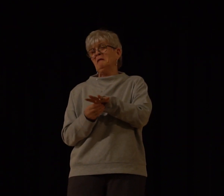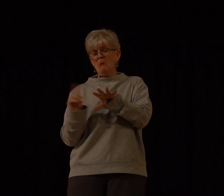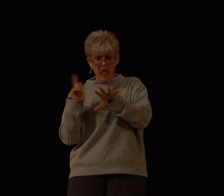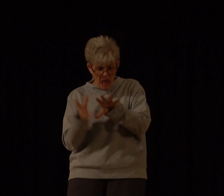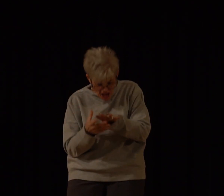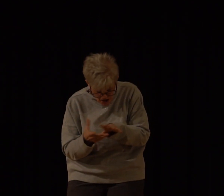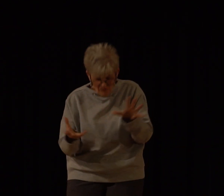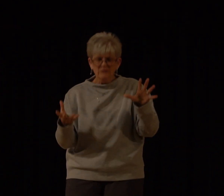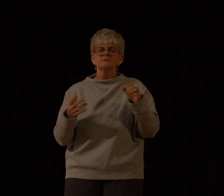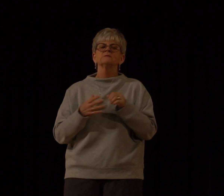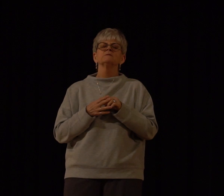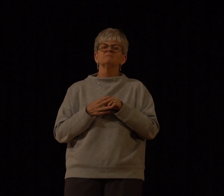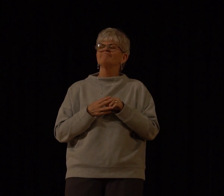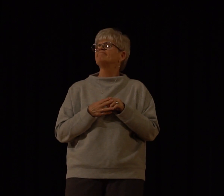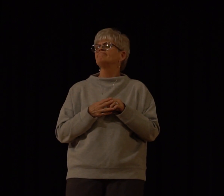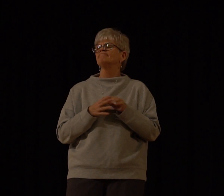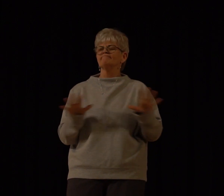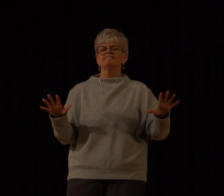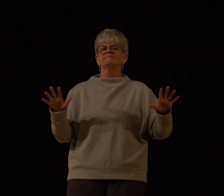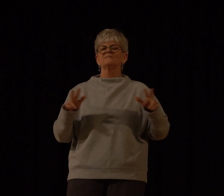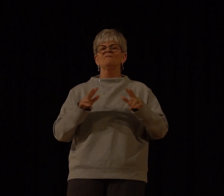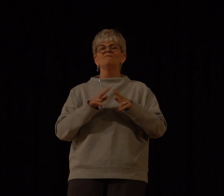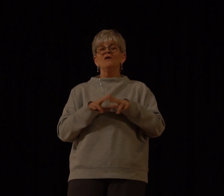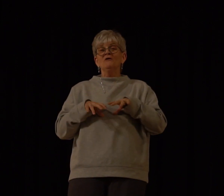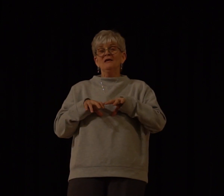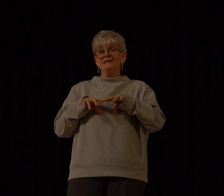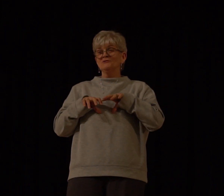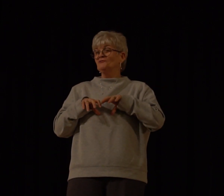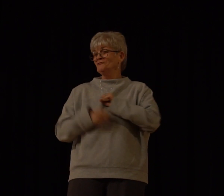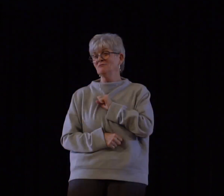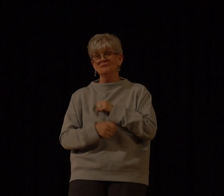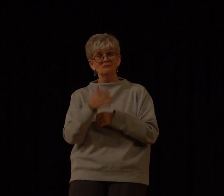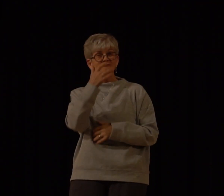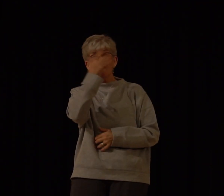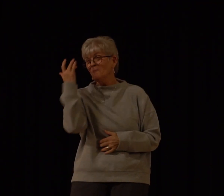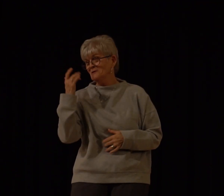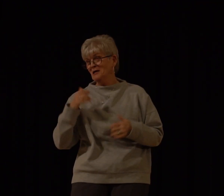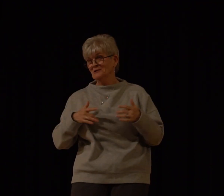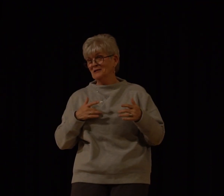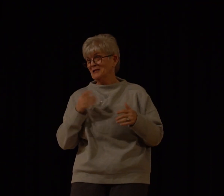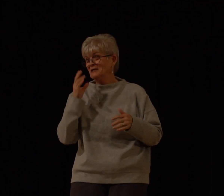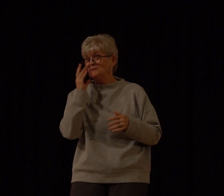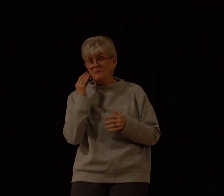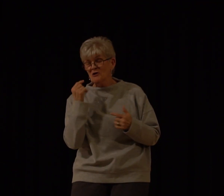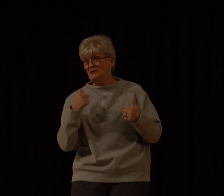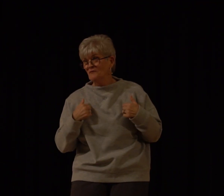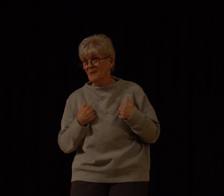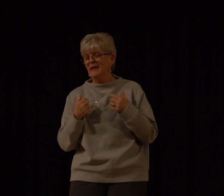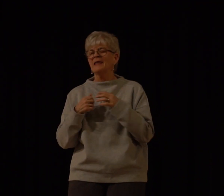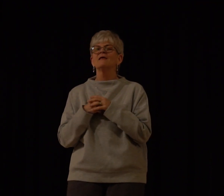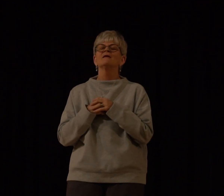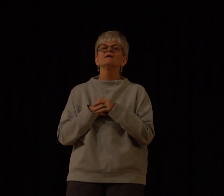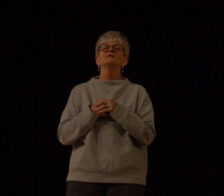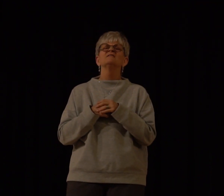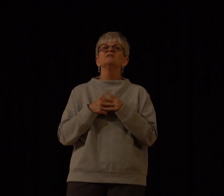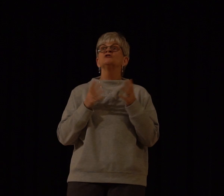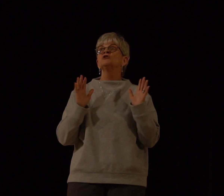crying I'm like where did my ring go? Where did I lose it? I grieved that ring. It's a traumatic